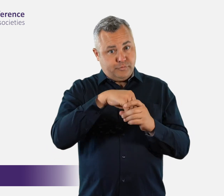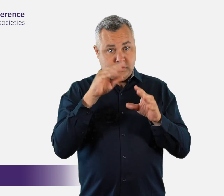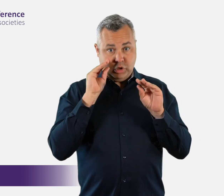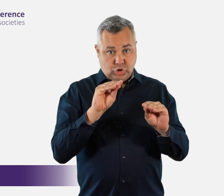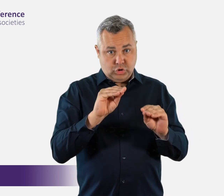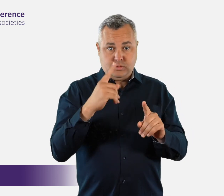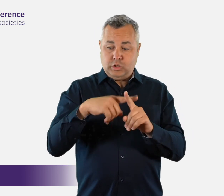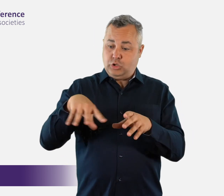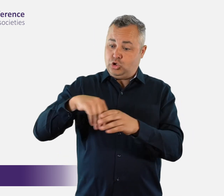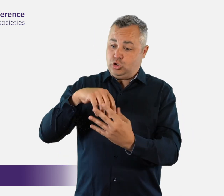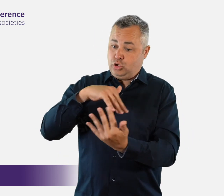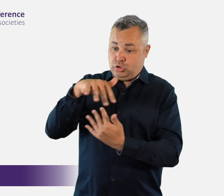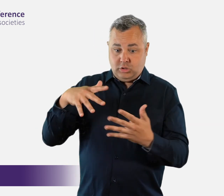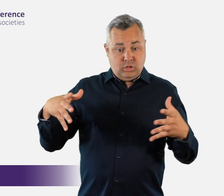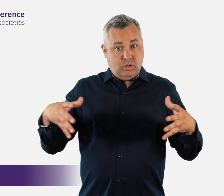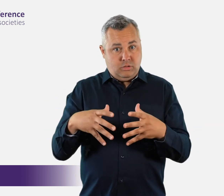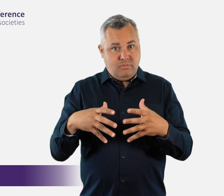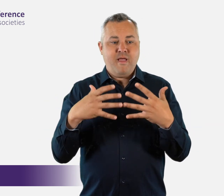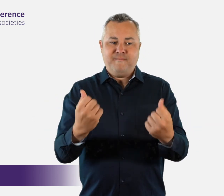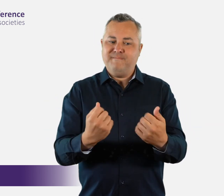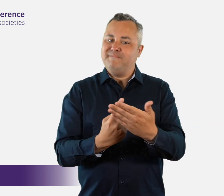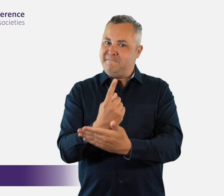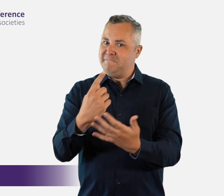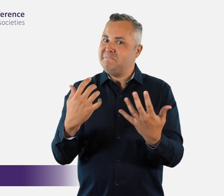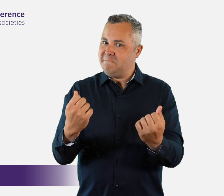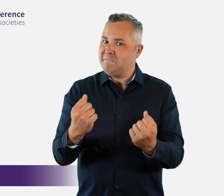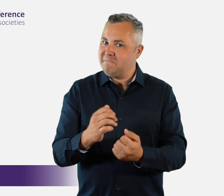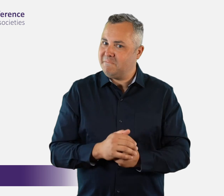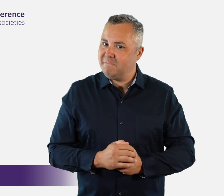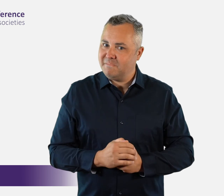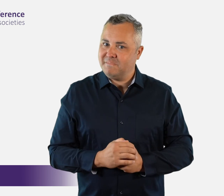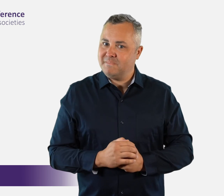employment and living in the community.